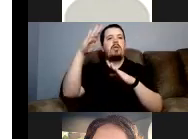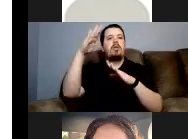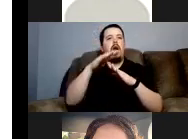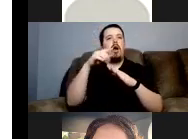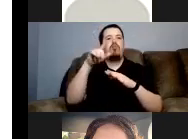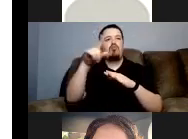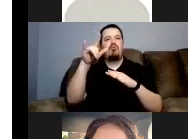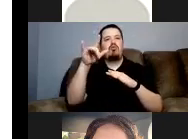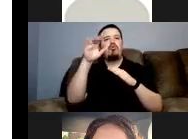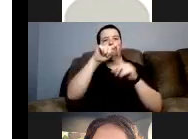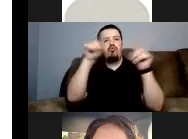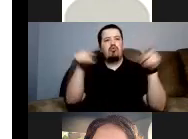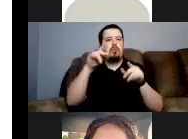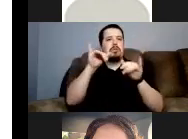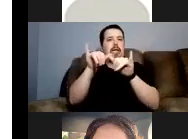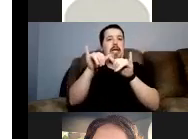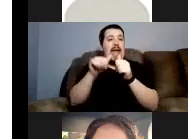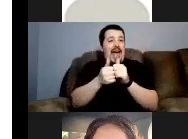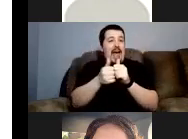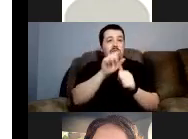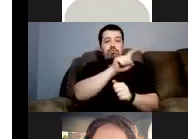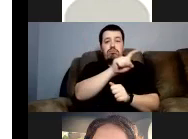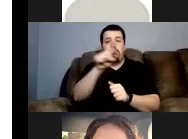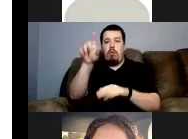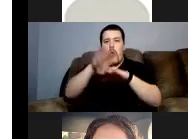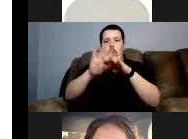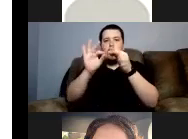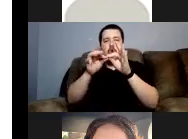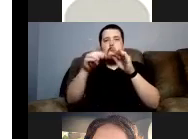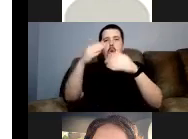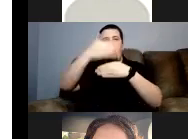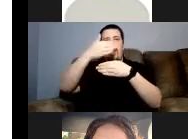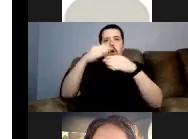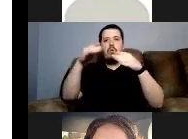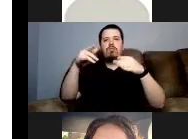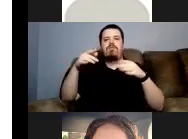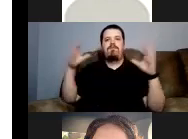where they are. To do that you'll go over the interpreter's window hover over the window and